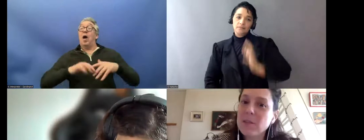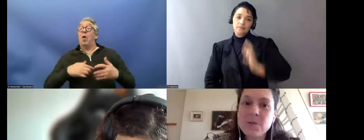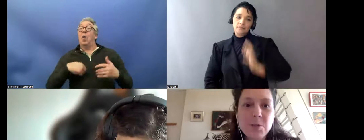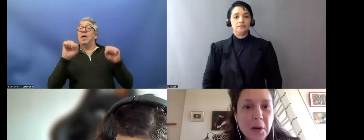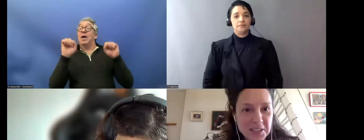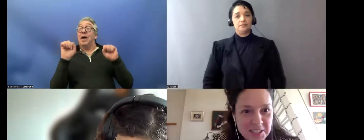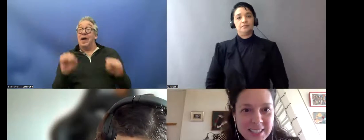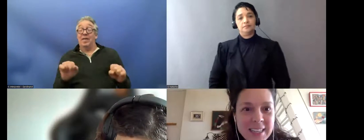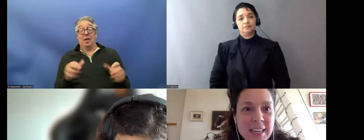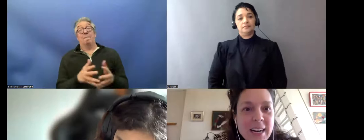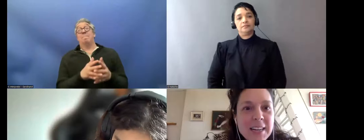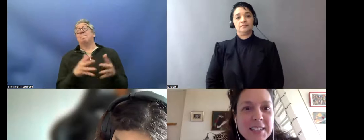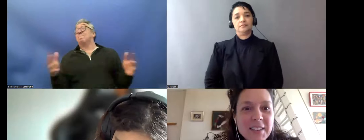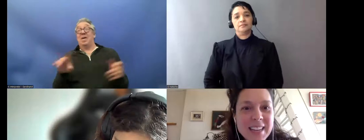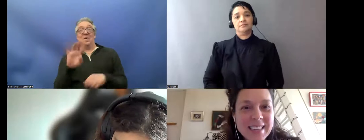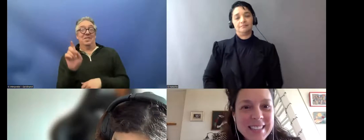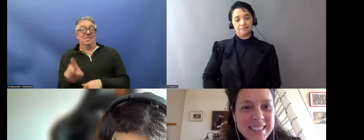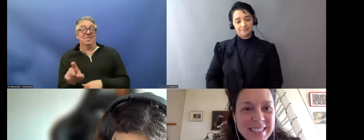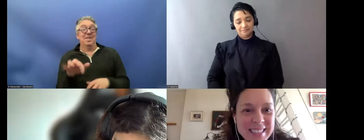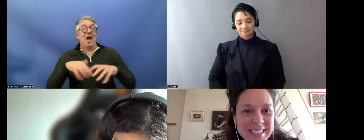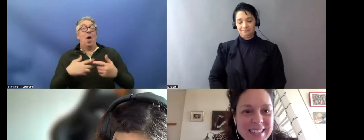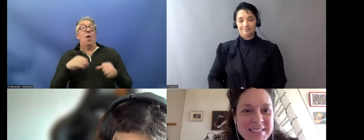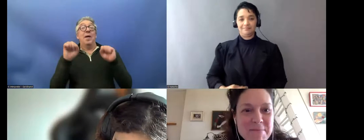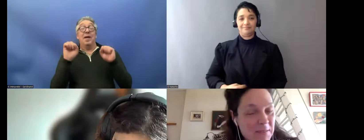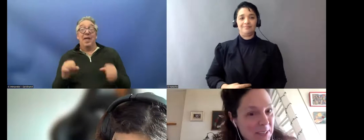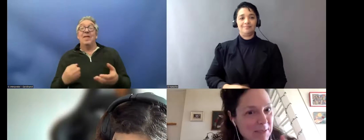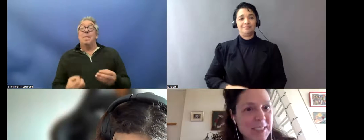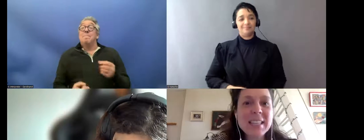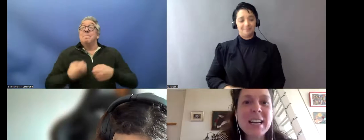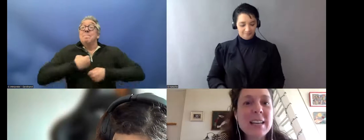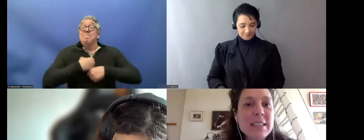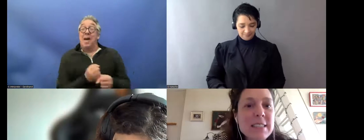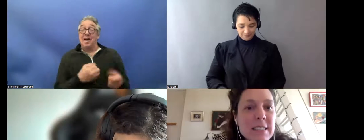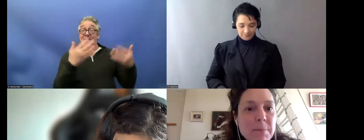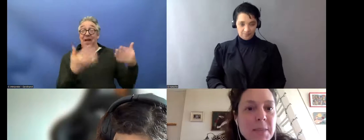That's a huge question, but very good one.